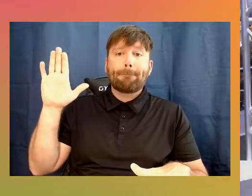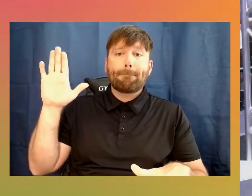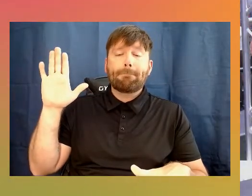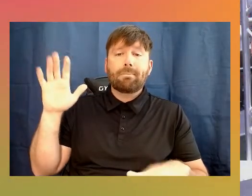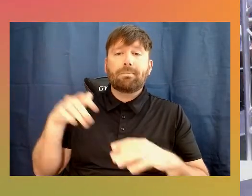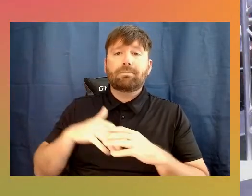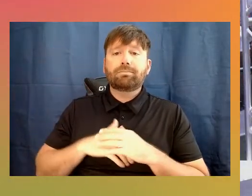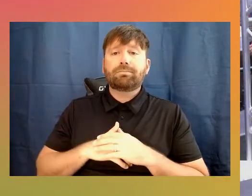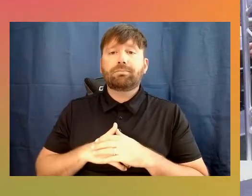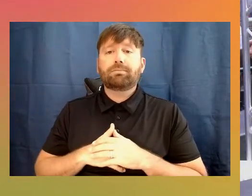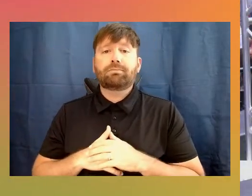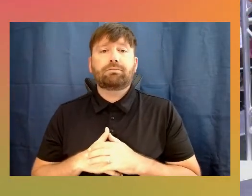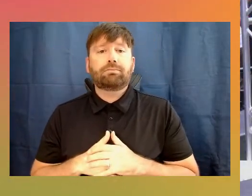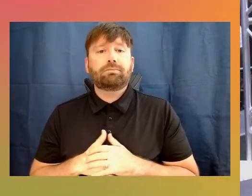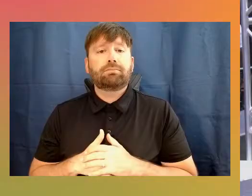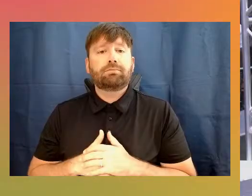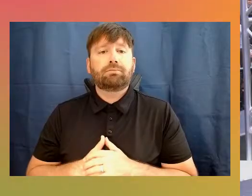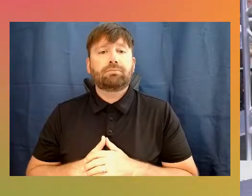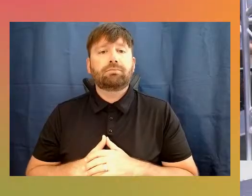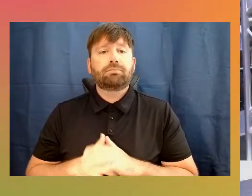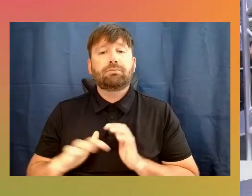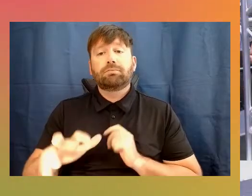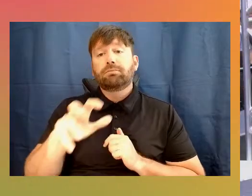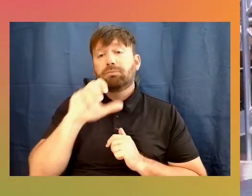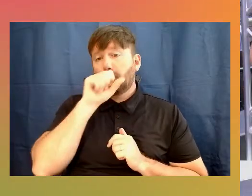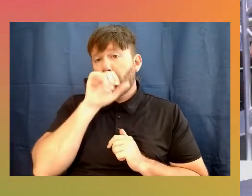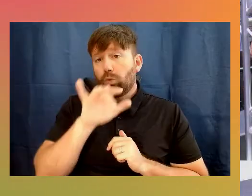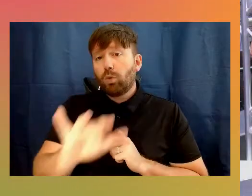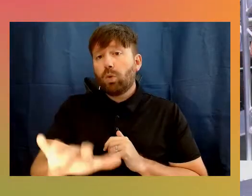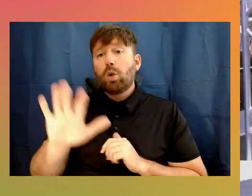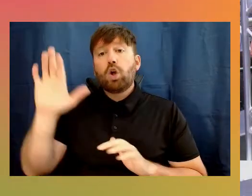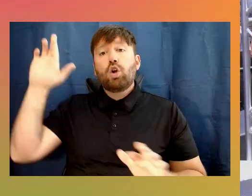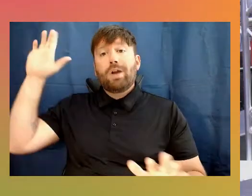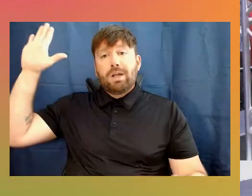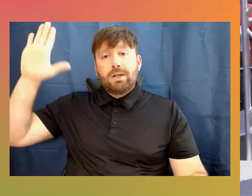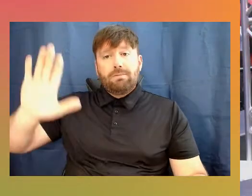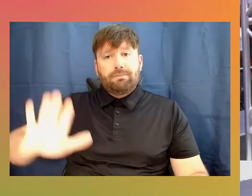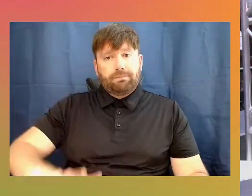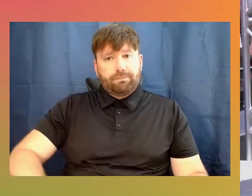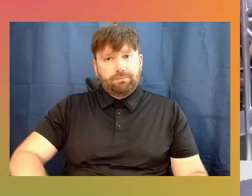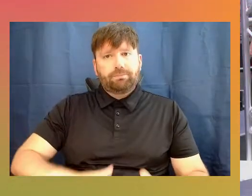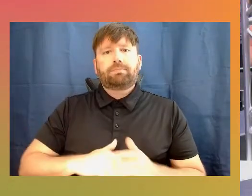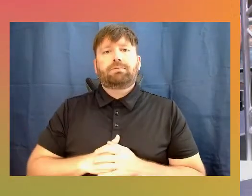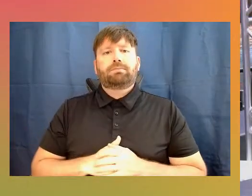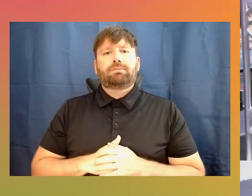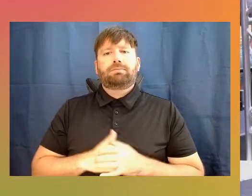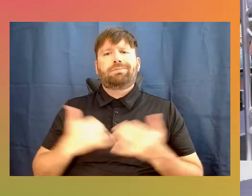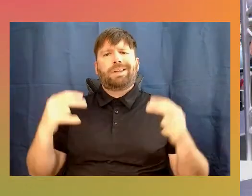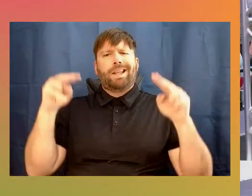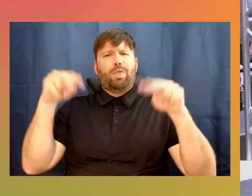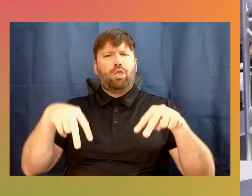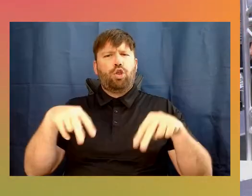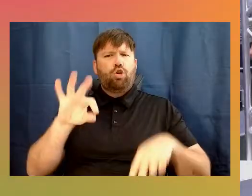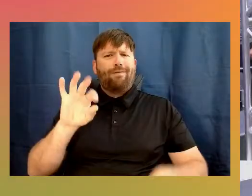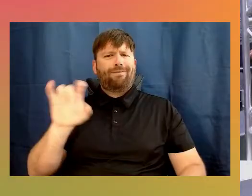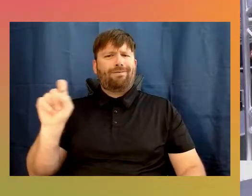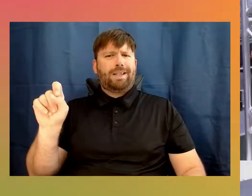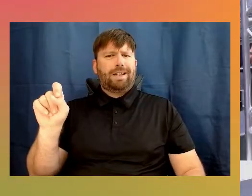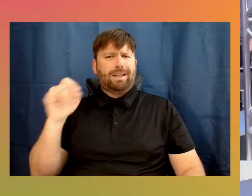RIGHT ARM TO THE SKY. TWISTING LOW LUNGE. GOOD.